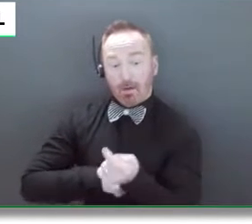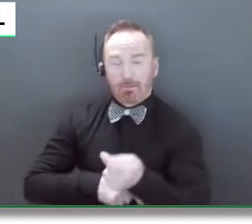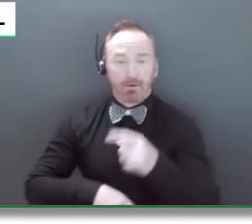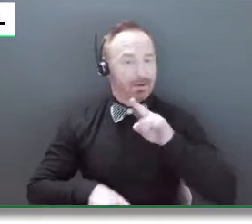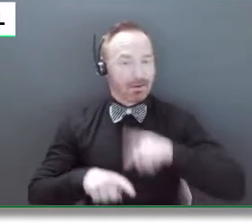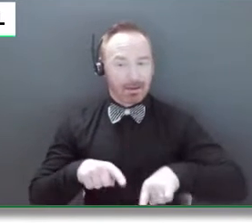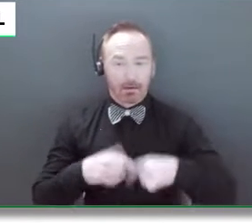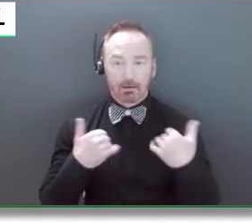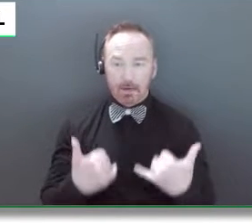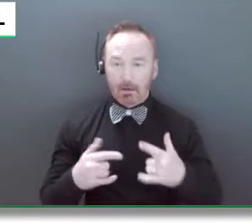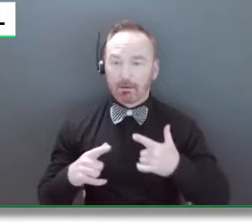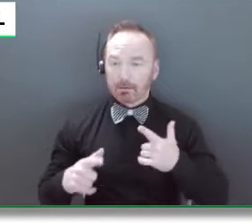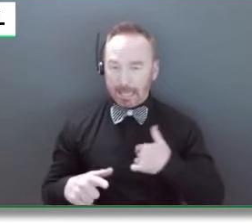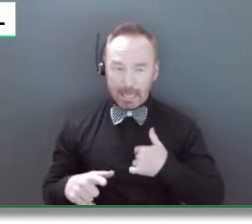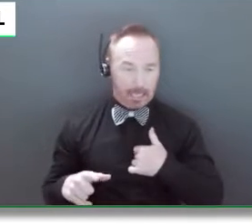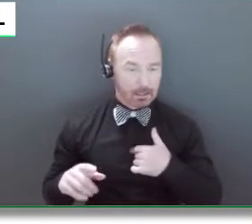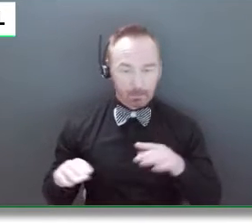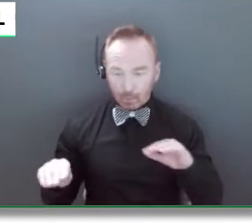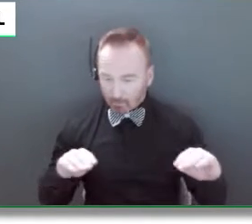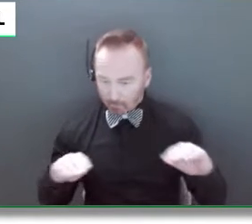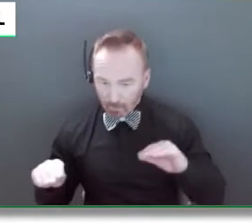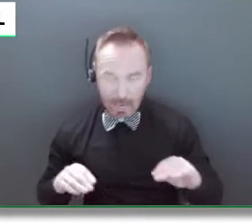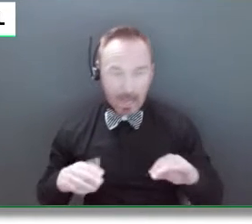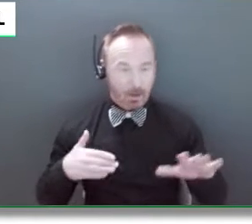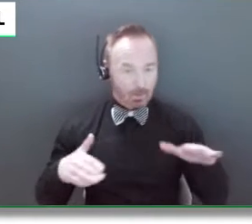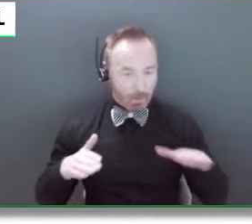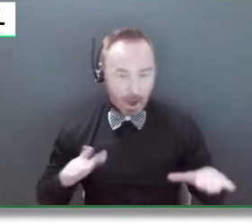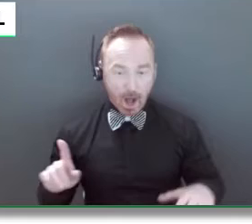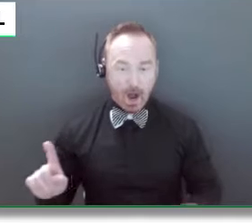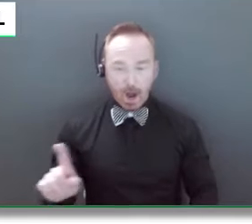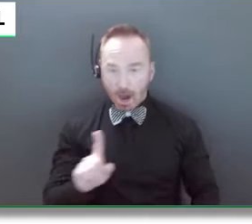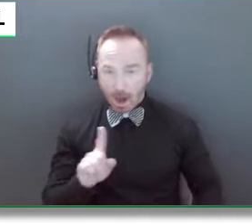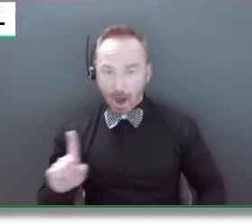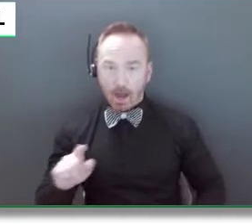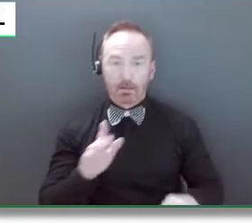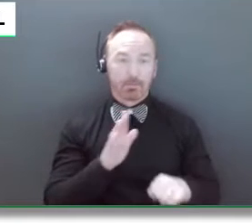adaptive equipment. And it's that same piece of adaptive equipment for all ages